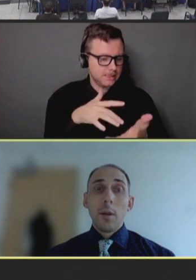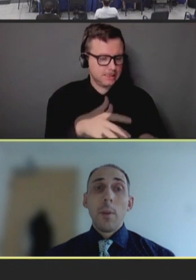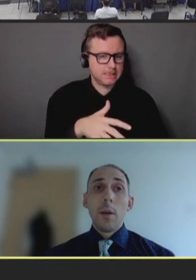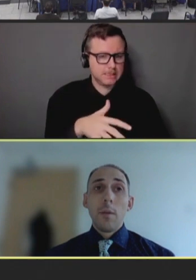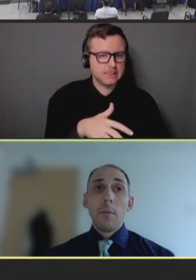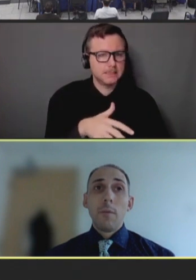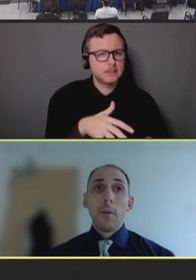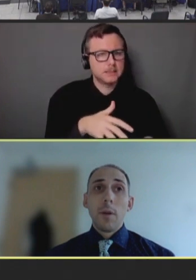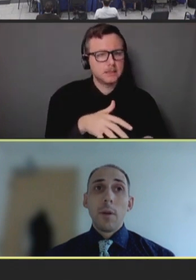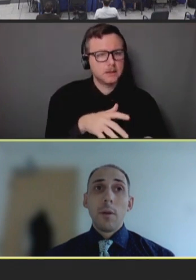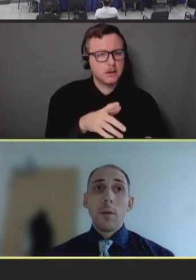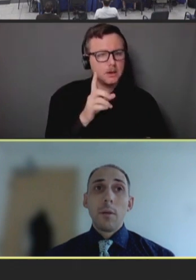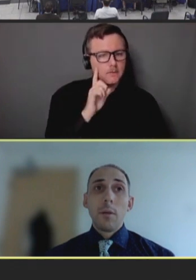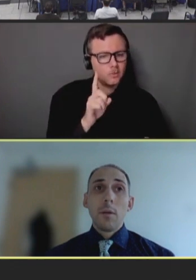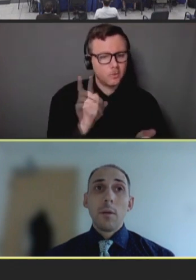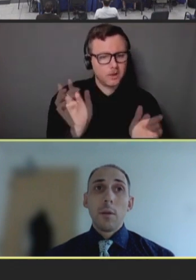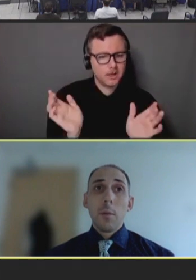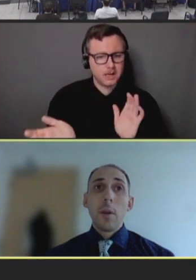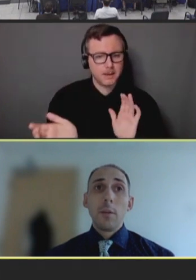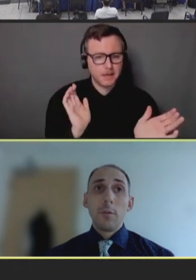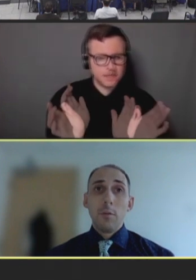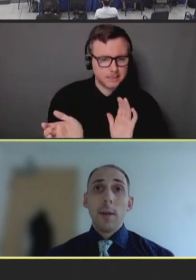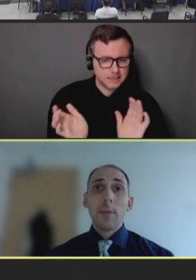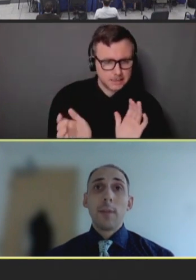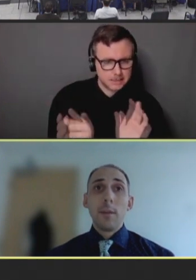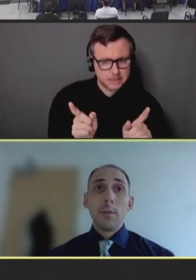comparative combining these two vaccines.